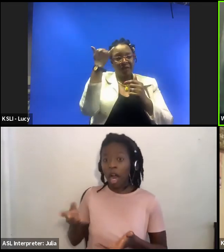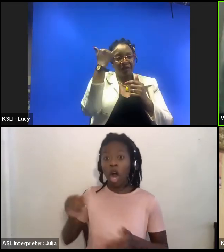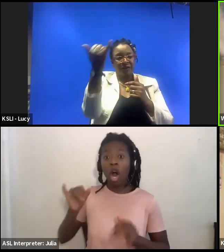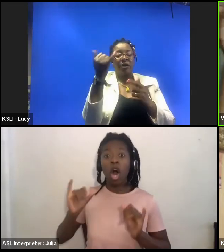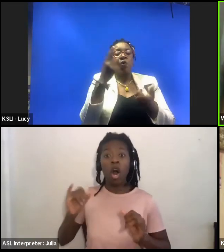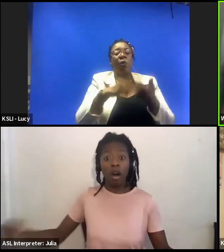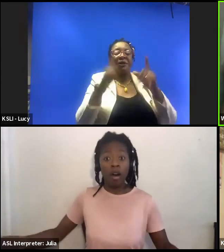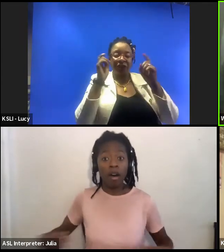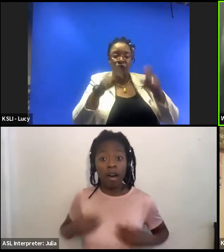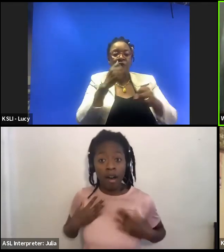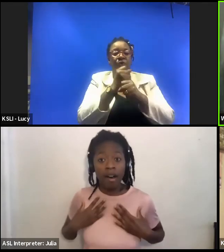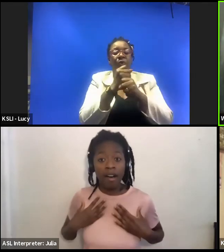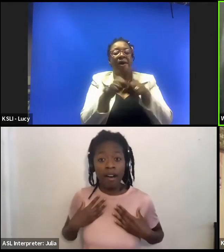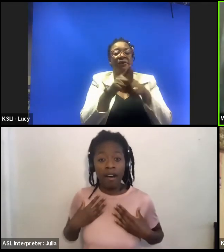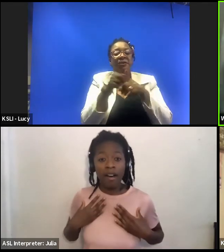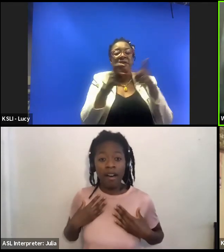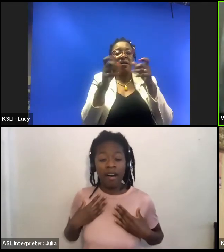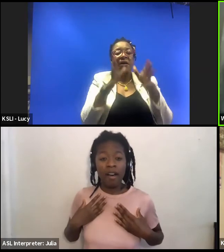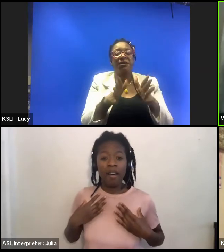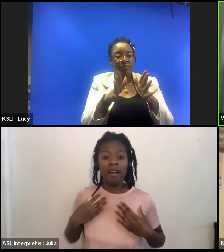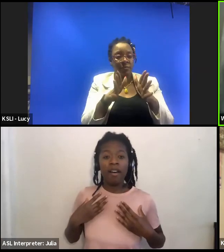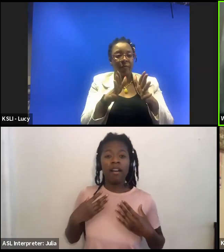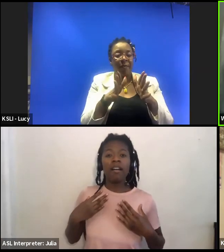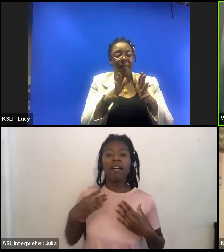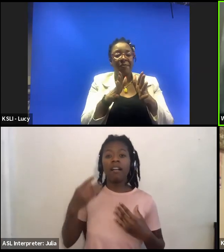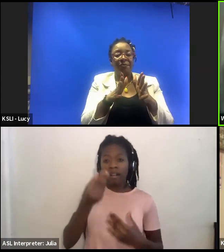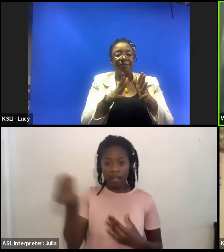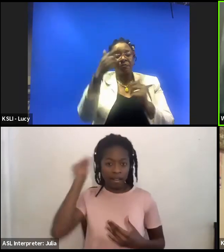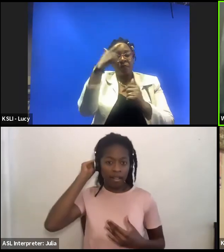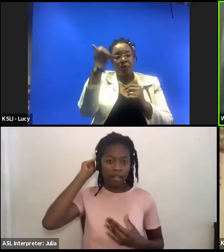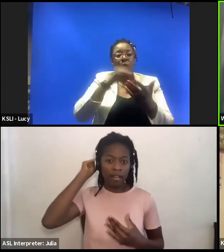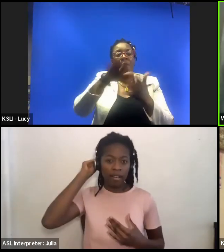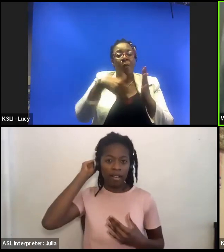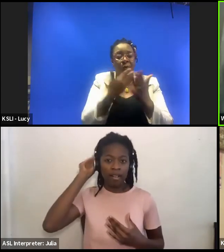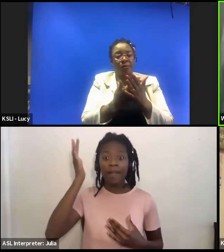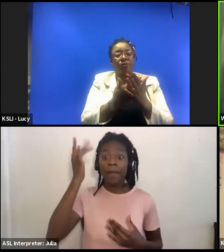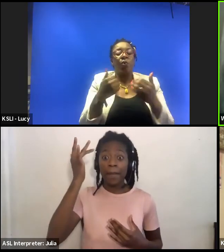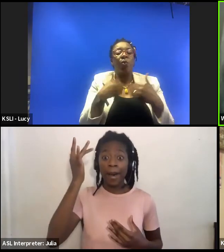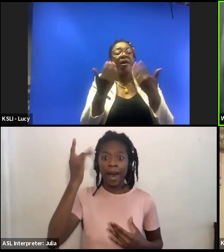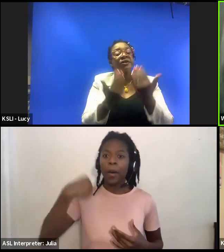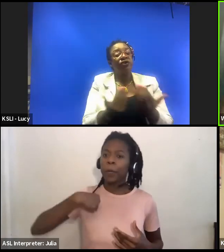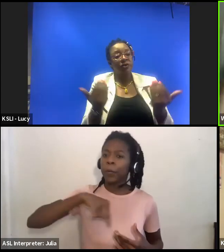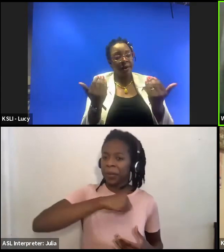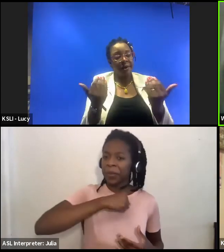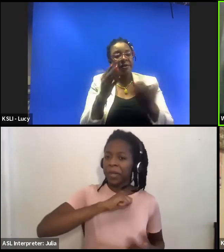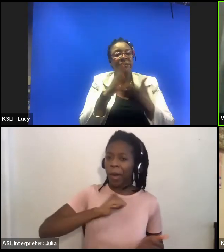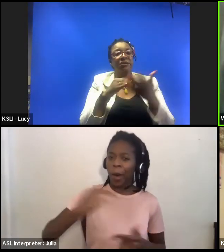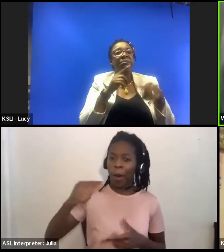because inherently we are all children deep down. So sometimes you can just understand